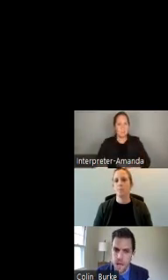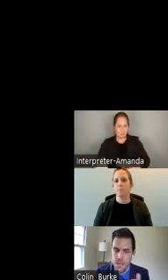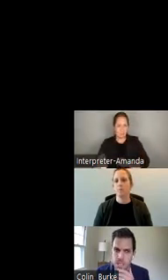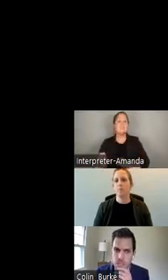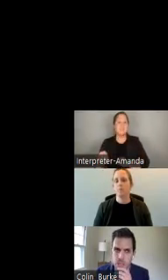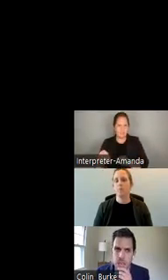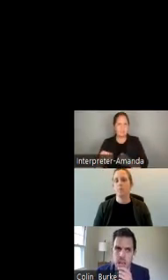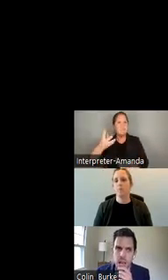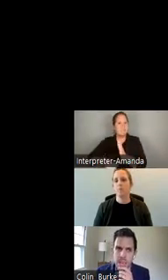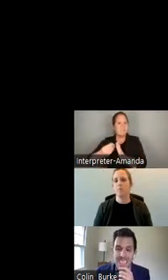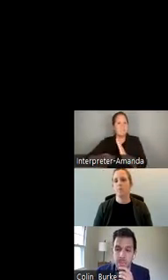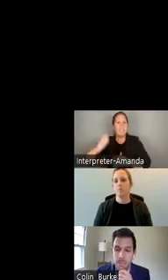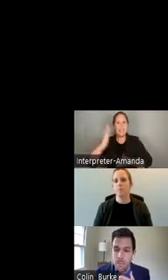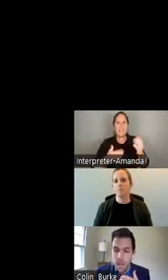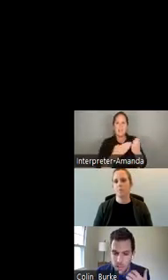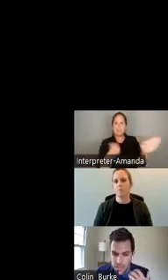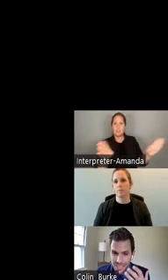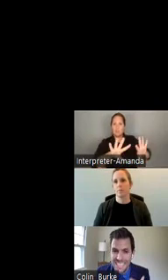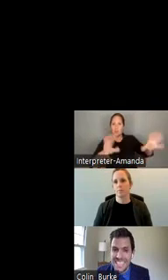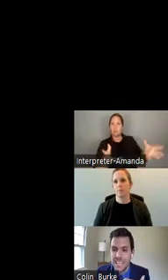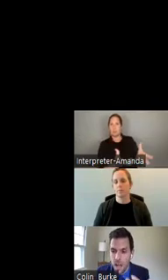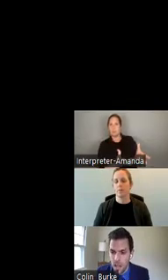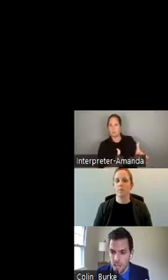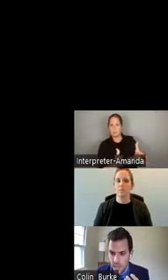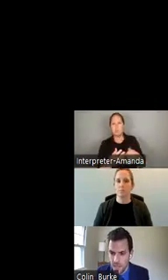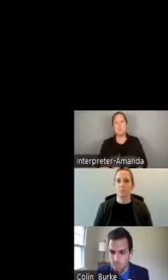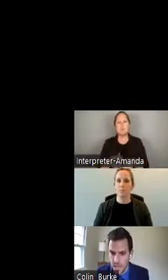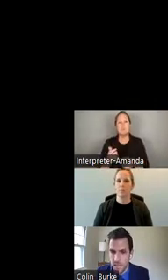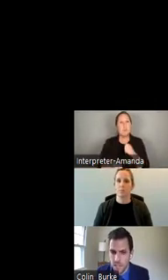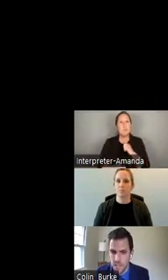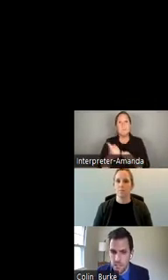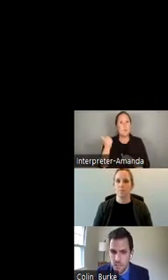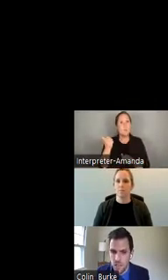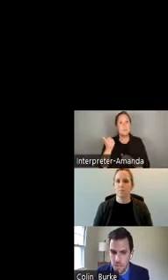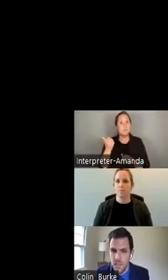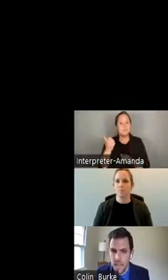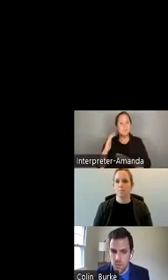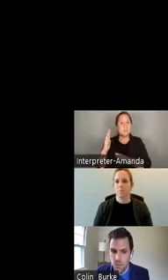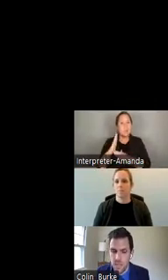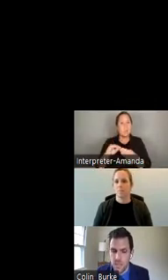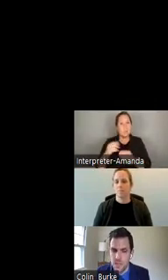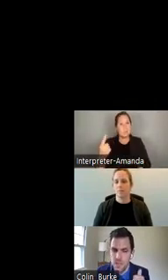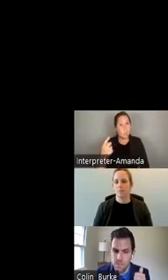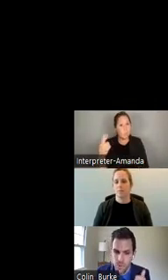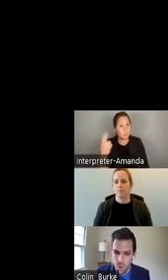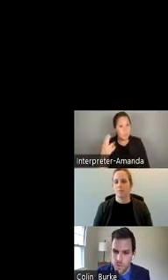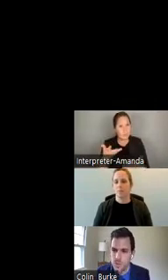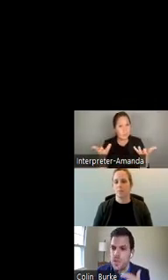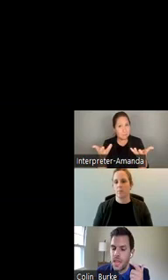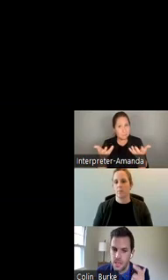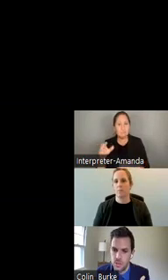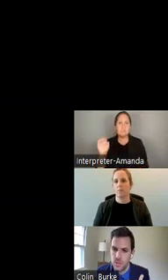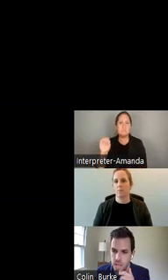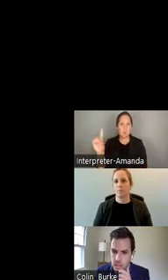general population and the leading cause of excess mortality in that group is overdose and suicide